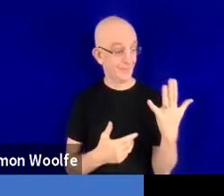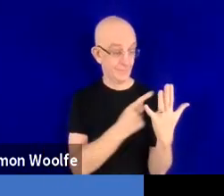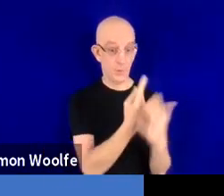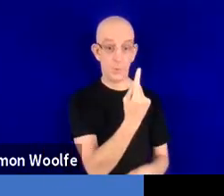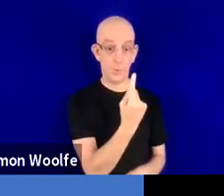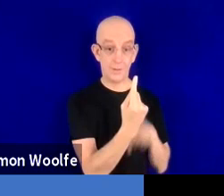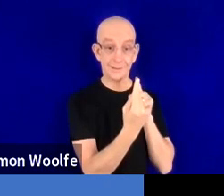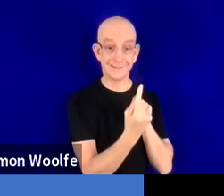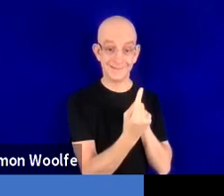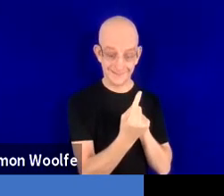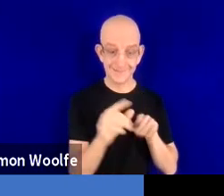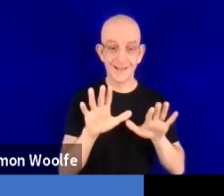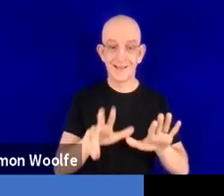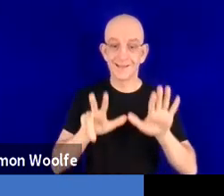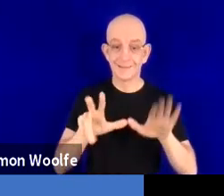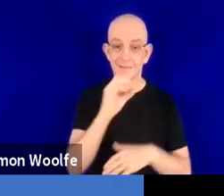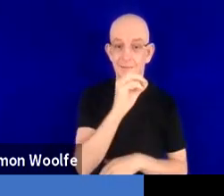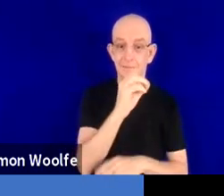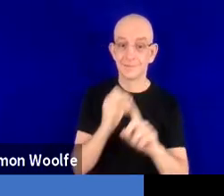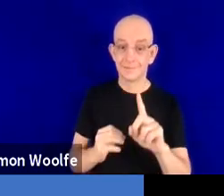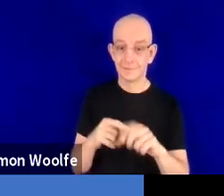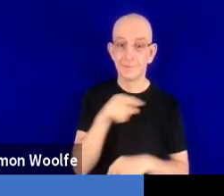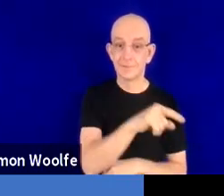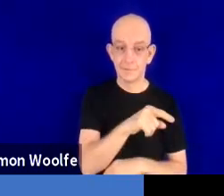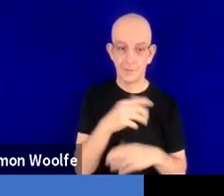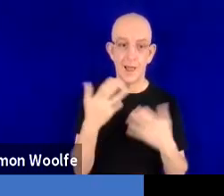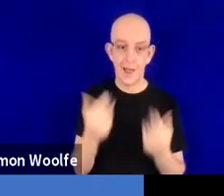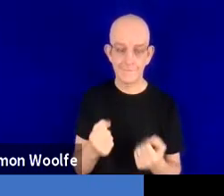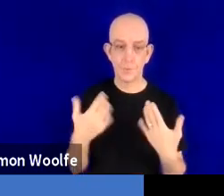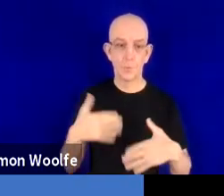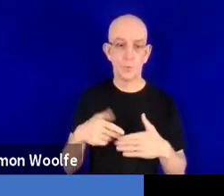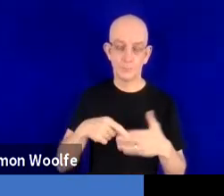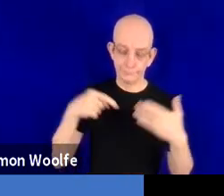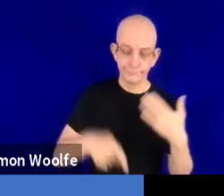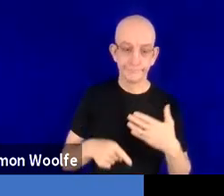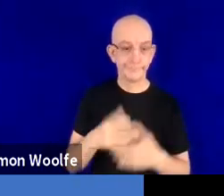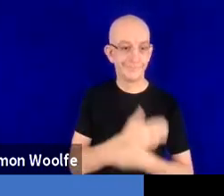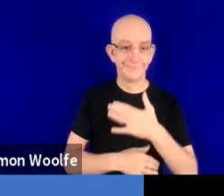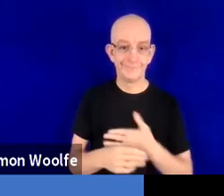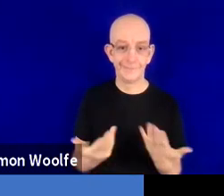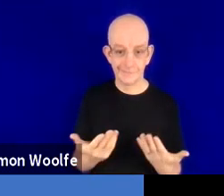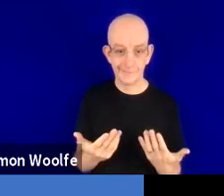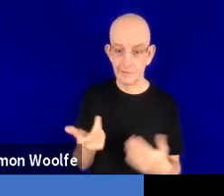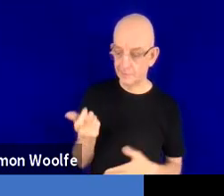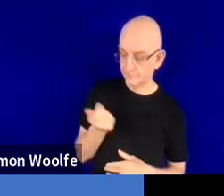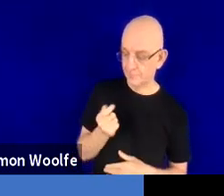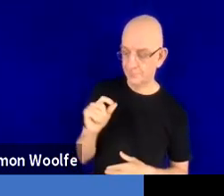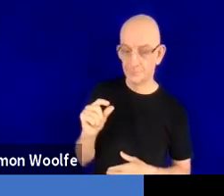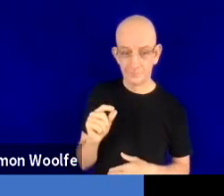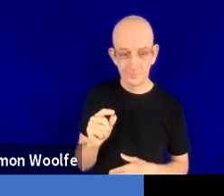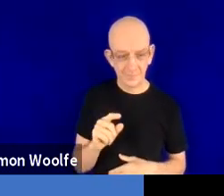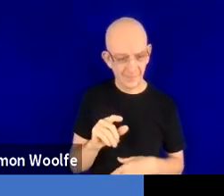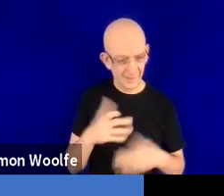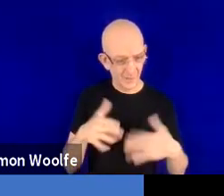And obviously, the kind of interaction of these barriers and the weak social protection provision